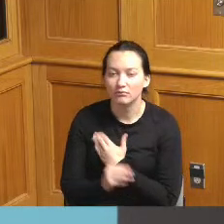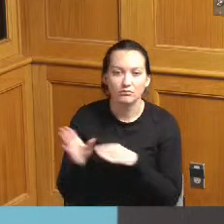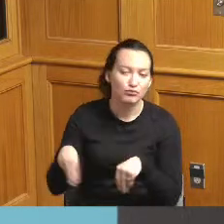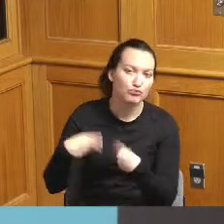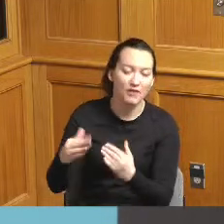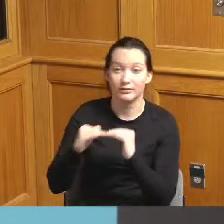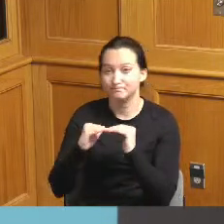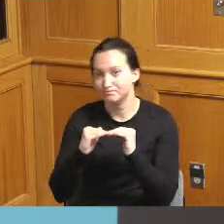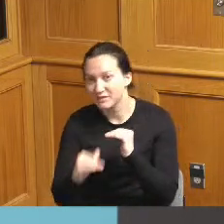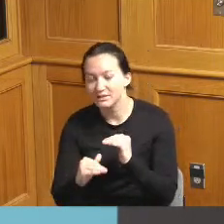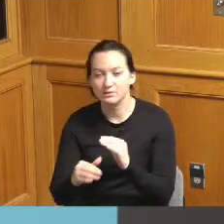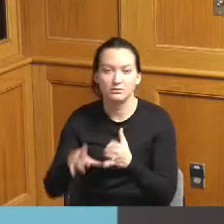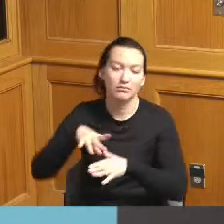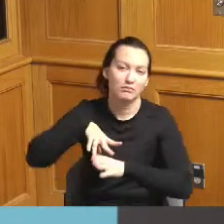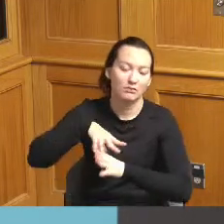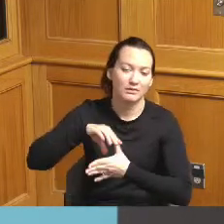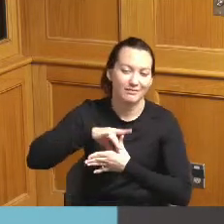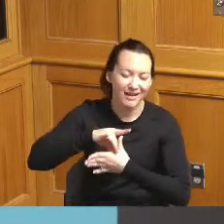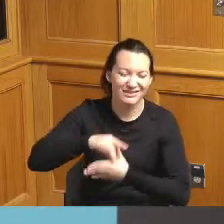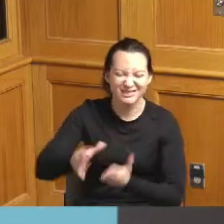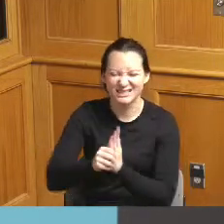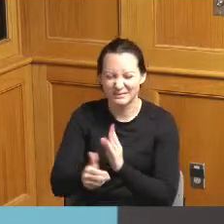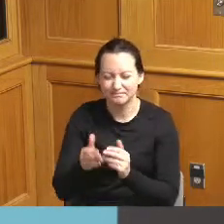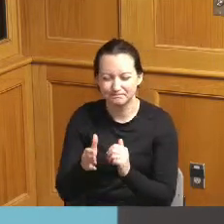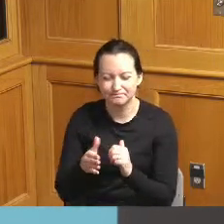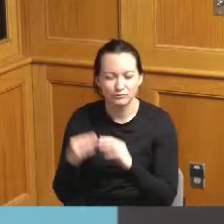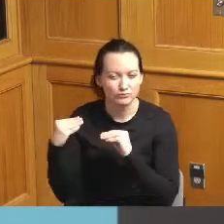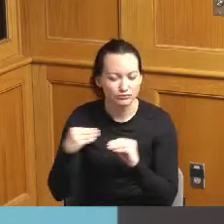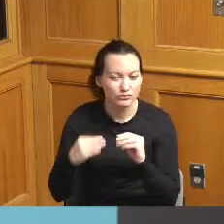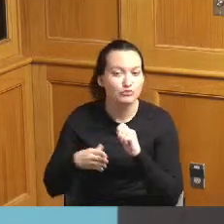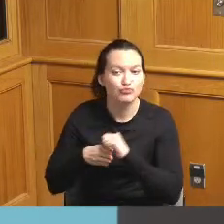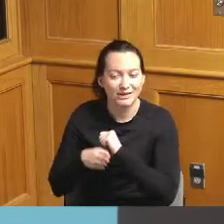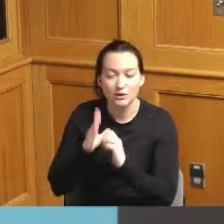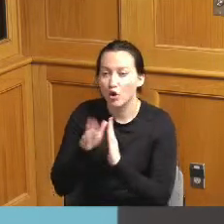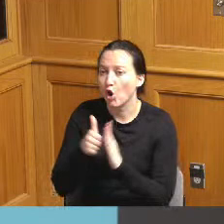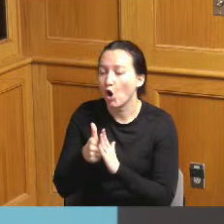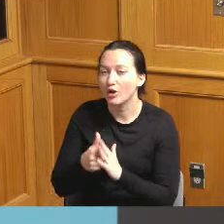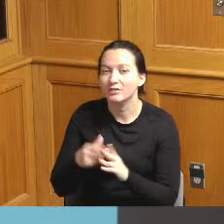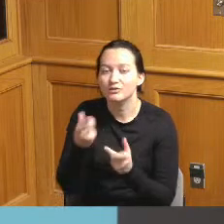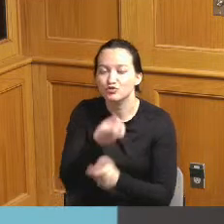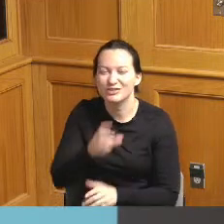consistent content and skill building and training for all transition age youth right now that is